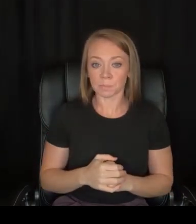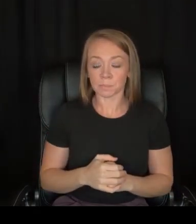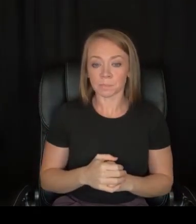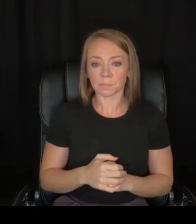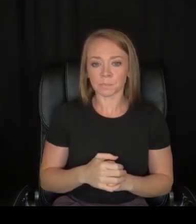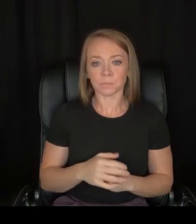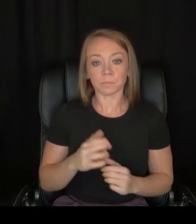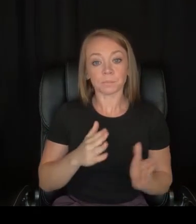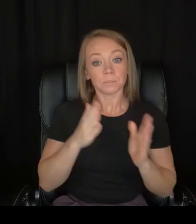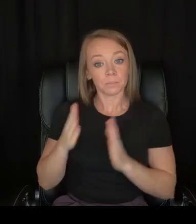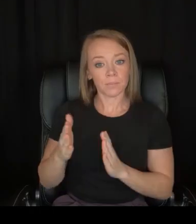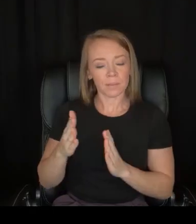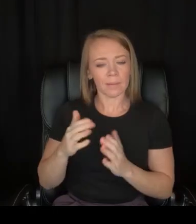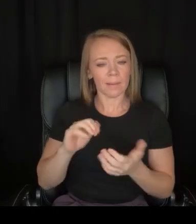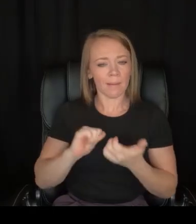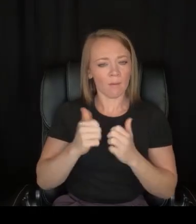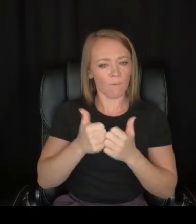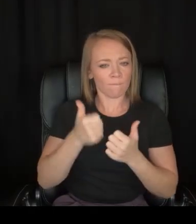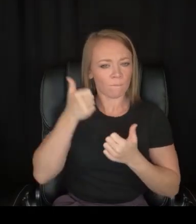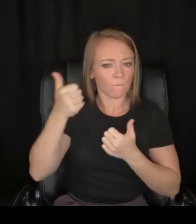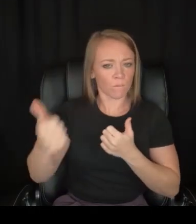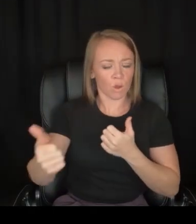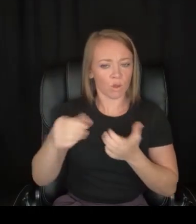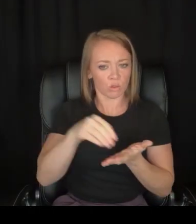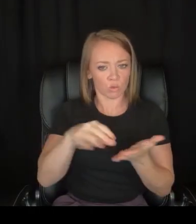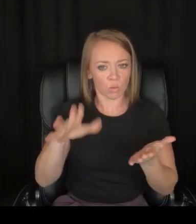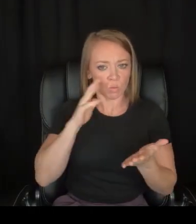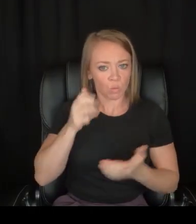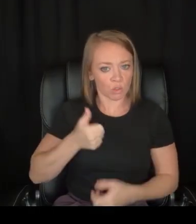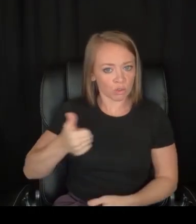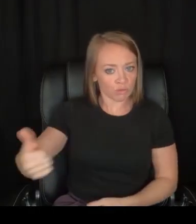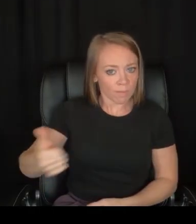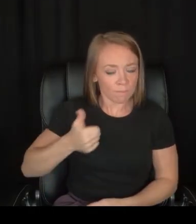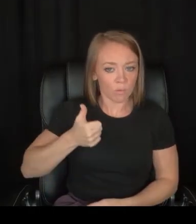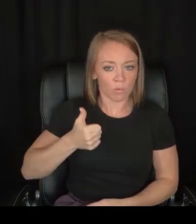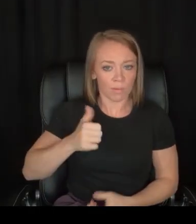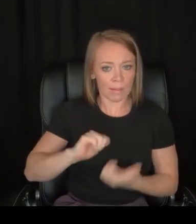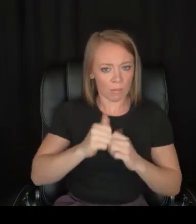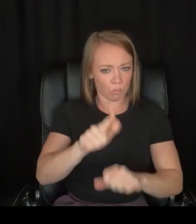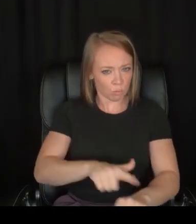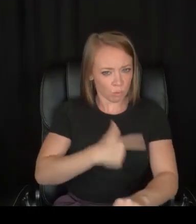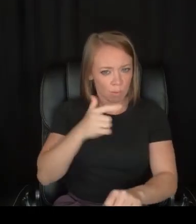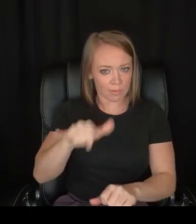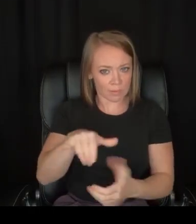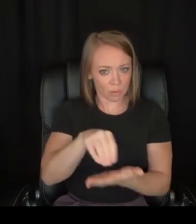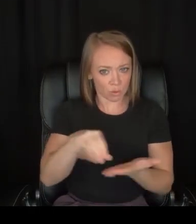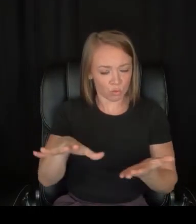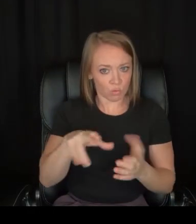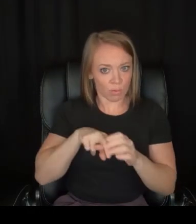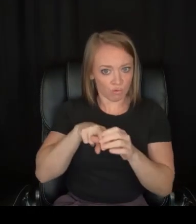And what about the distance the student will need to travel? How long will the student be required to be on the bus?